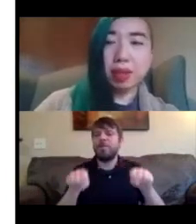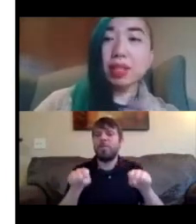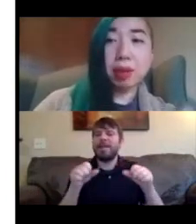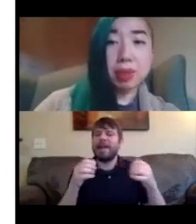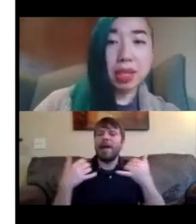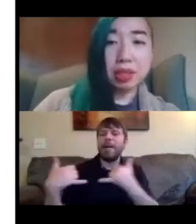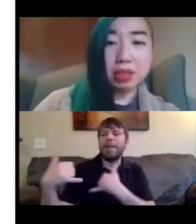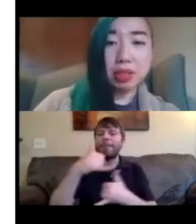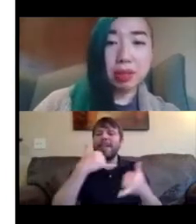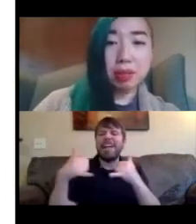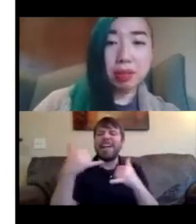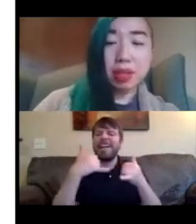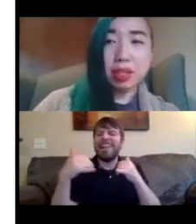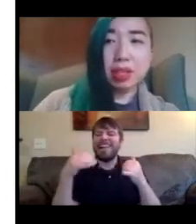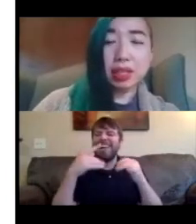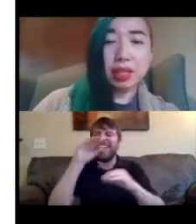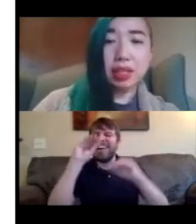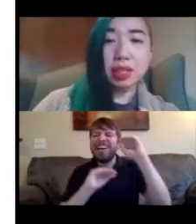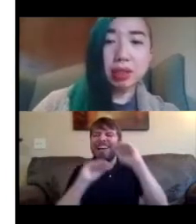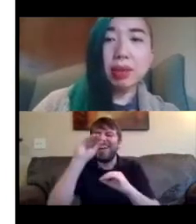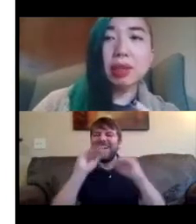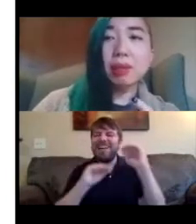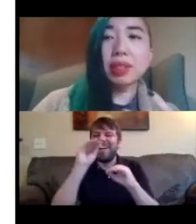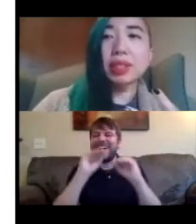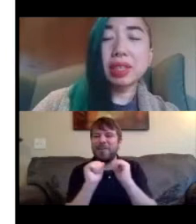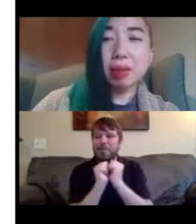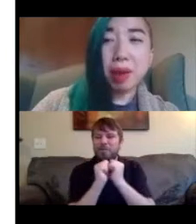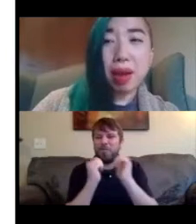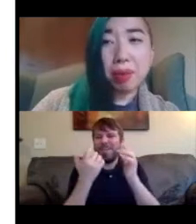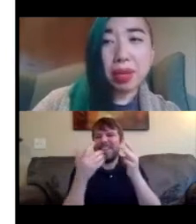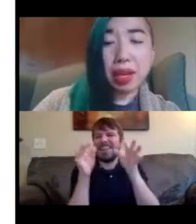experimentations with text. And these are the ways I want us to think about how we can